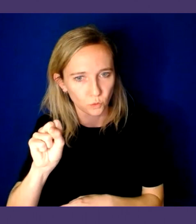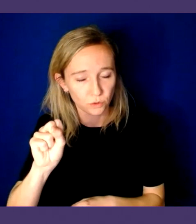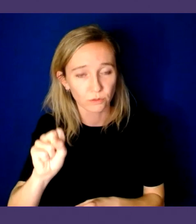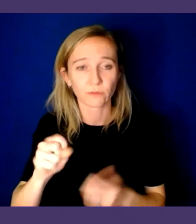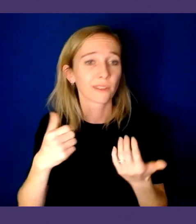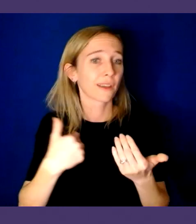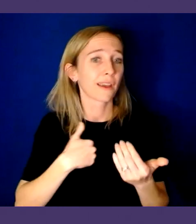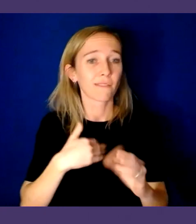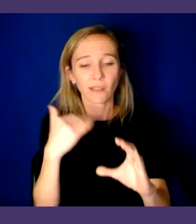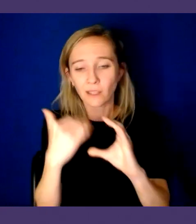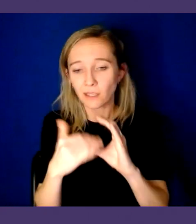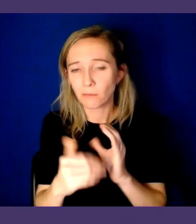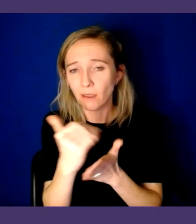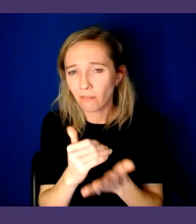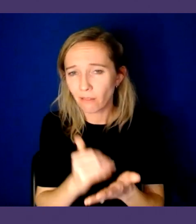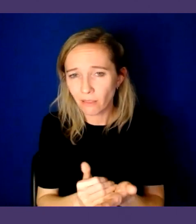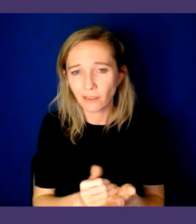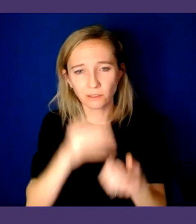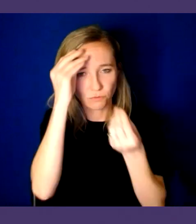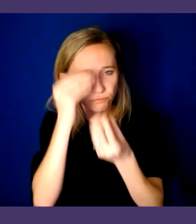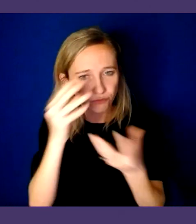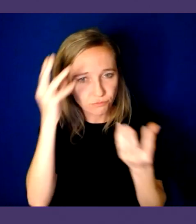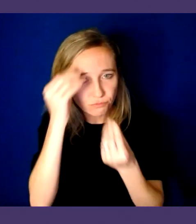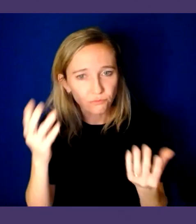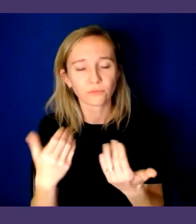we do some social media,